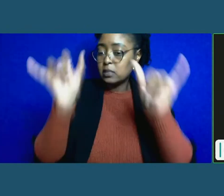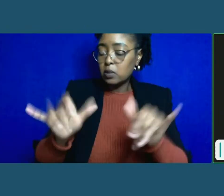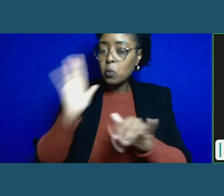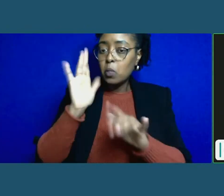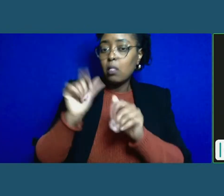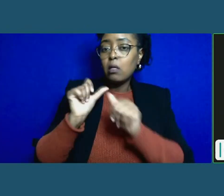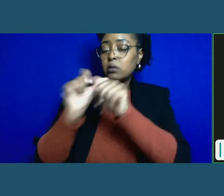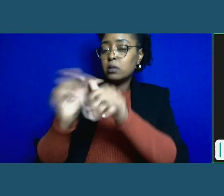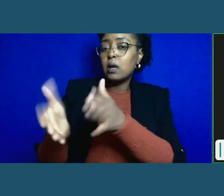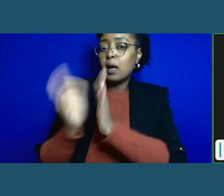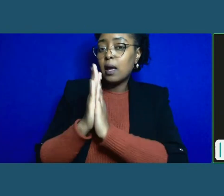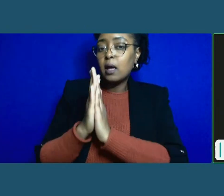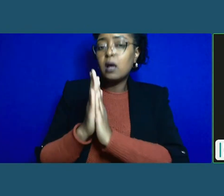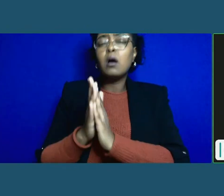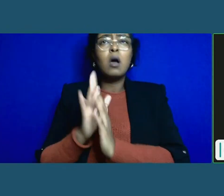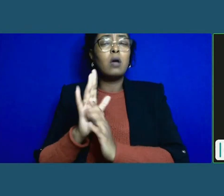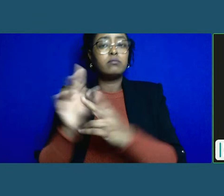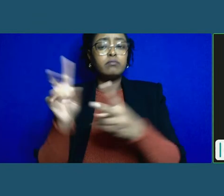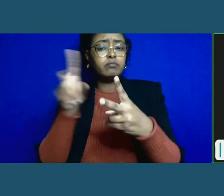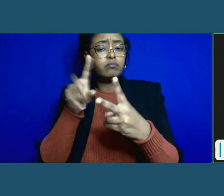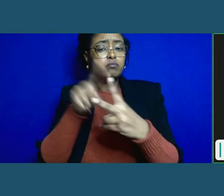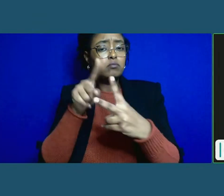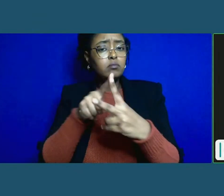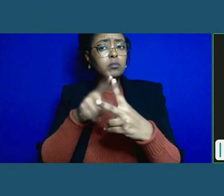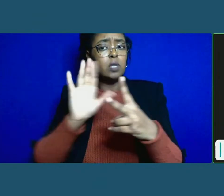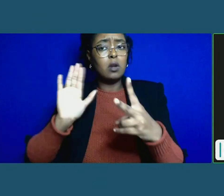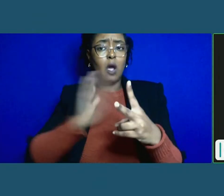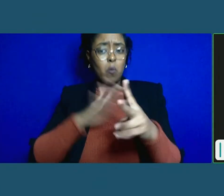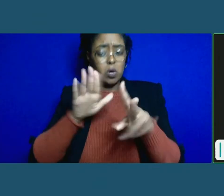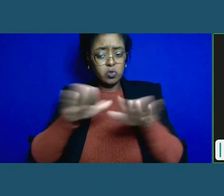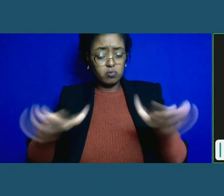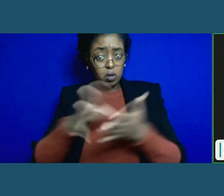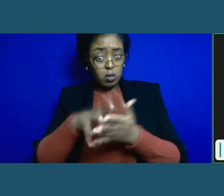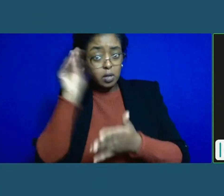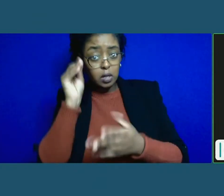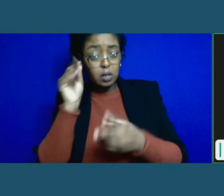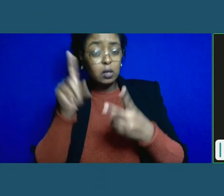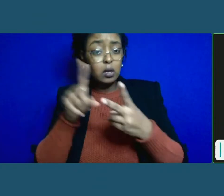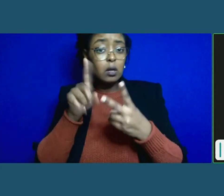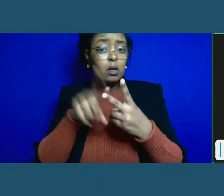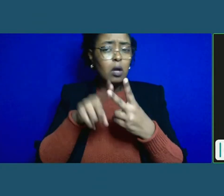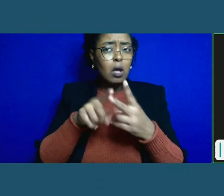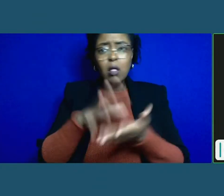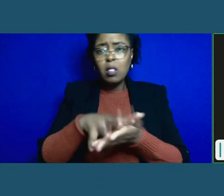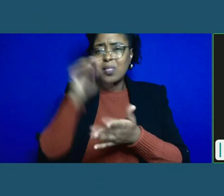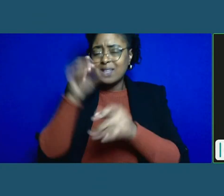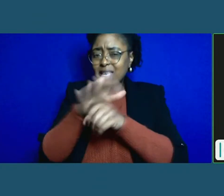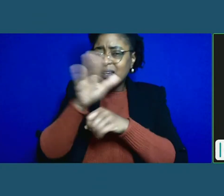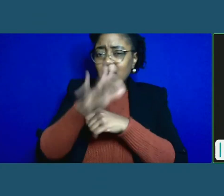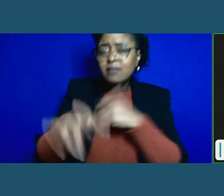to 43 questions that we've asked in the system and we continue to ask, and it's our Children